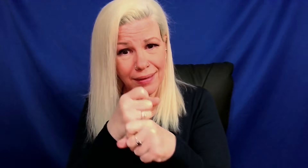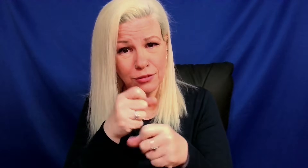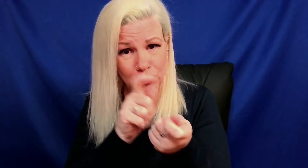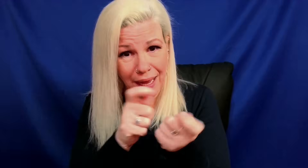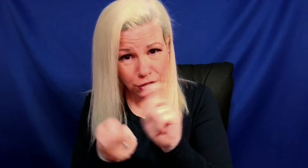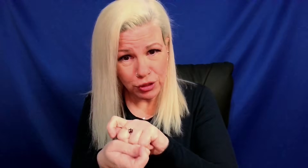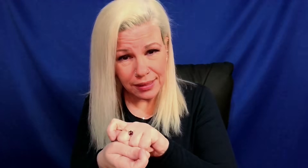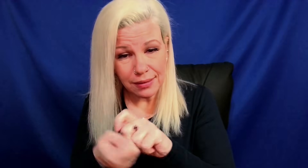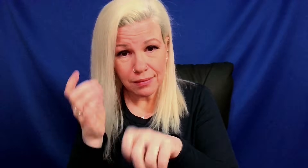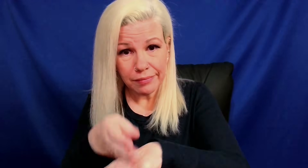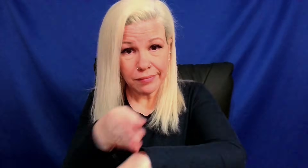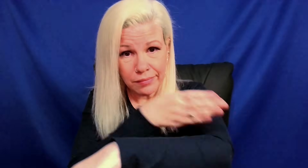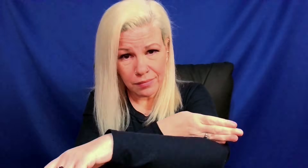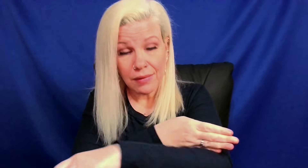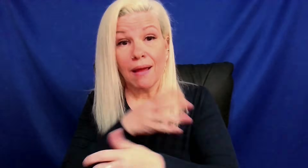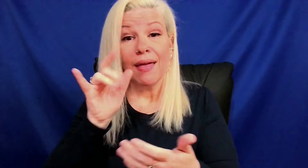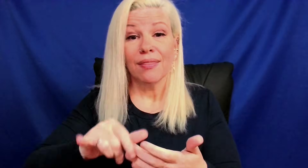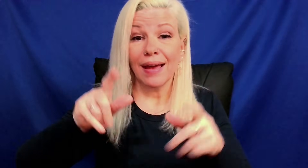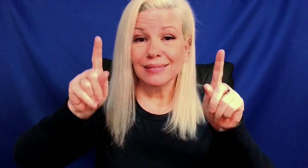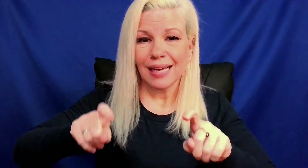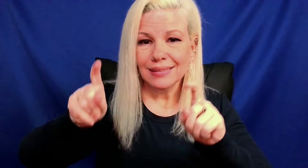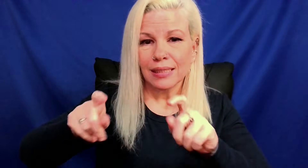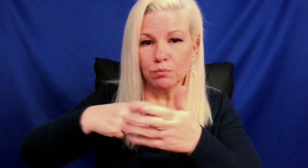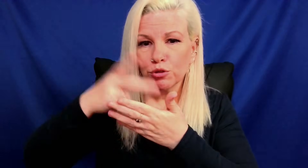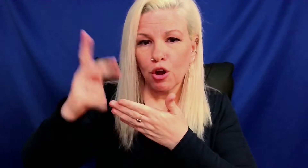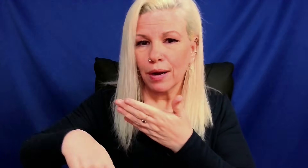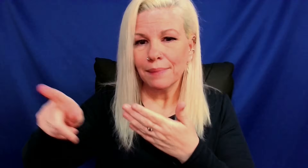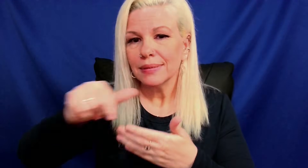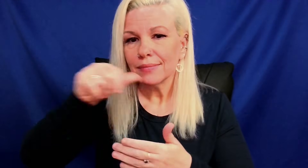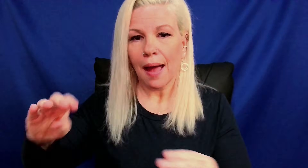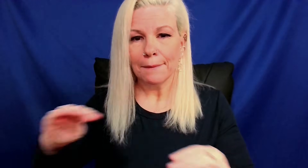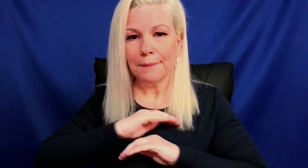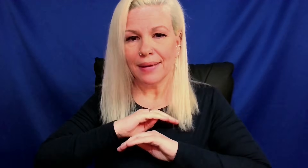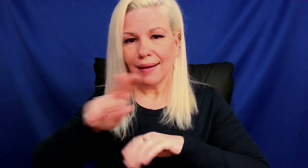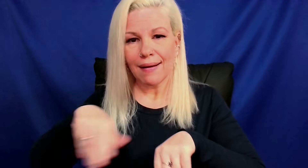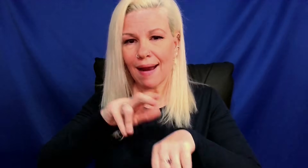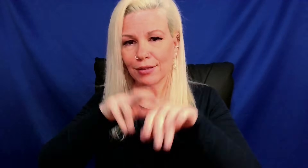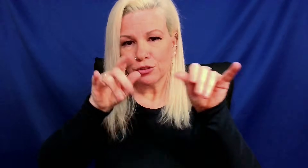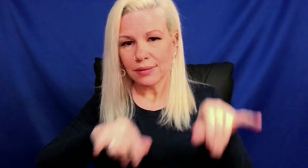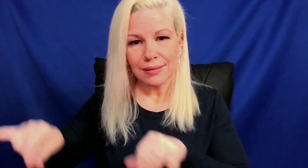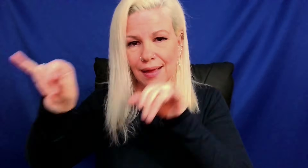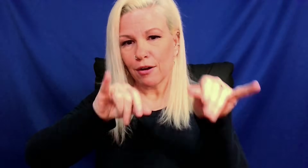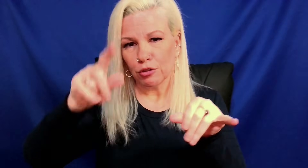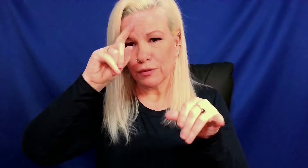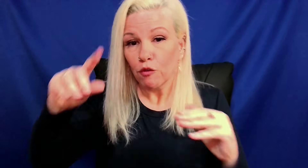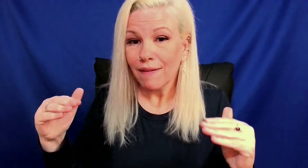the testing program is not meeting national standards for fairness.